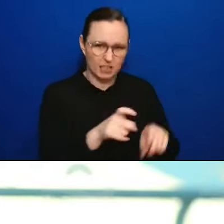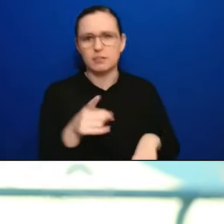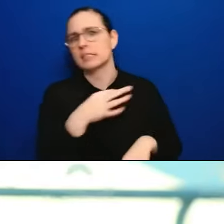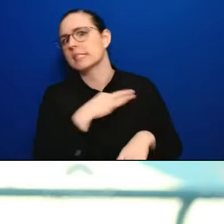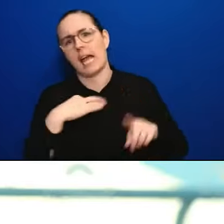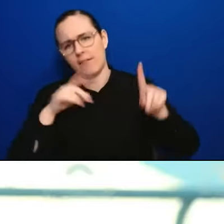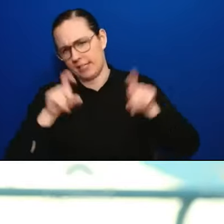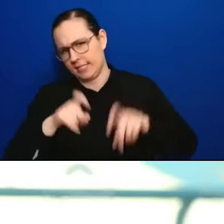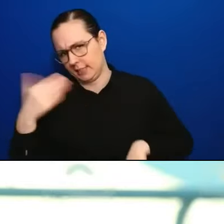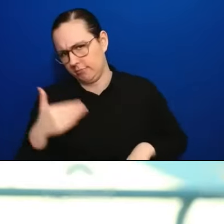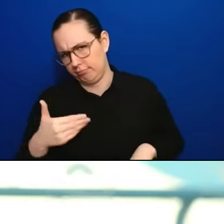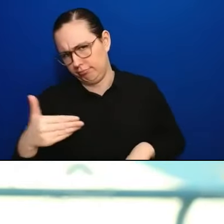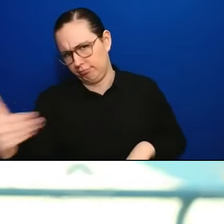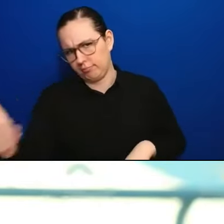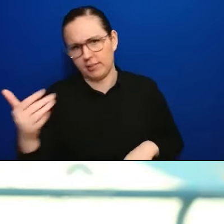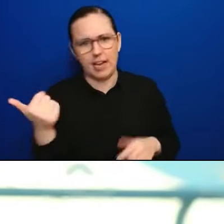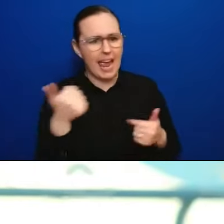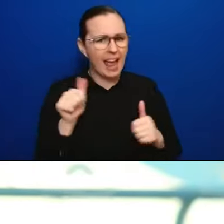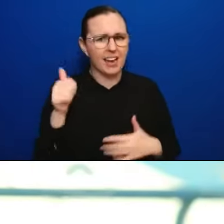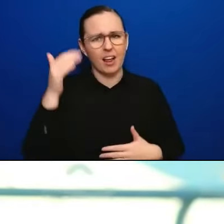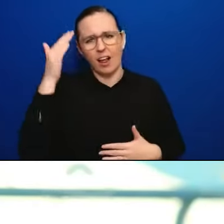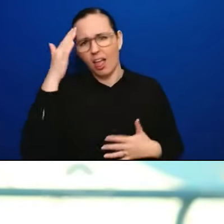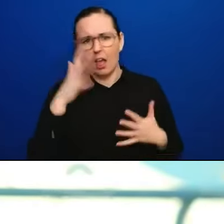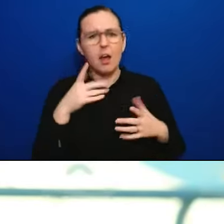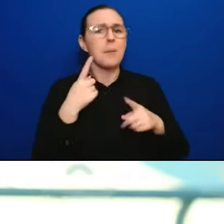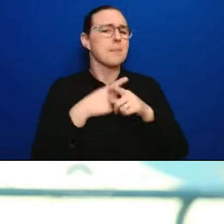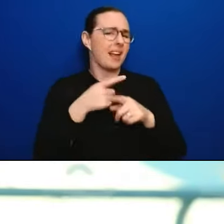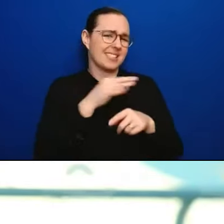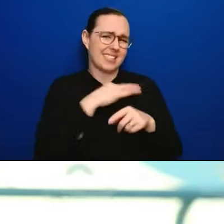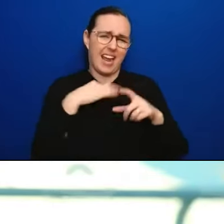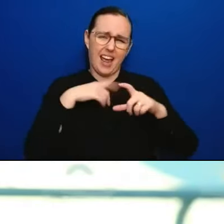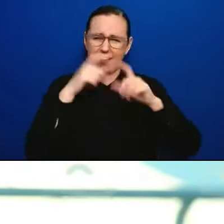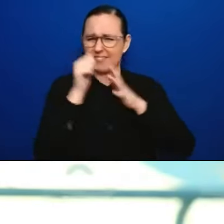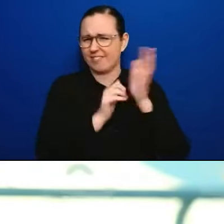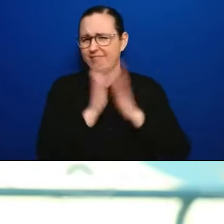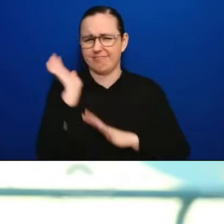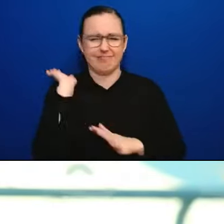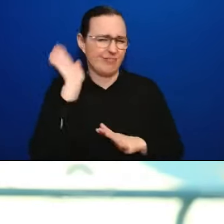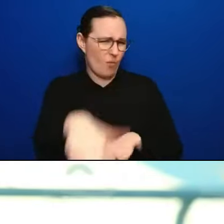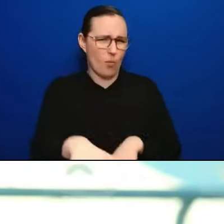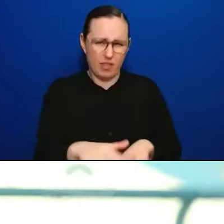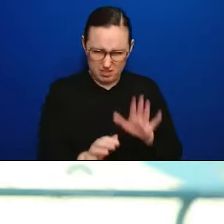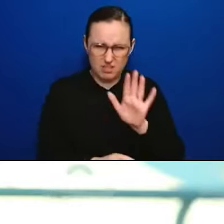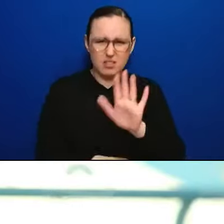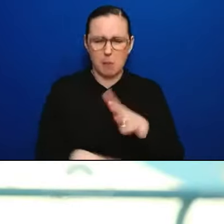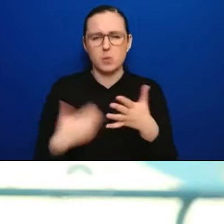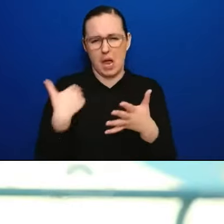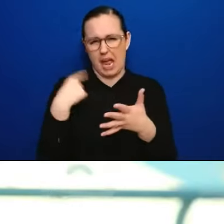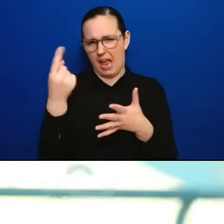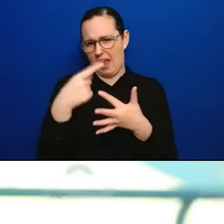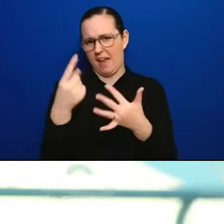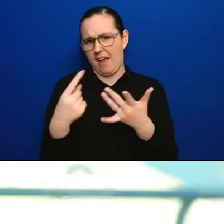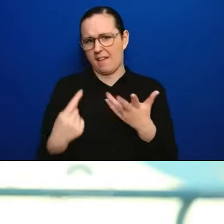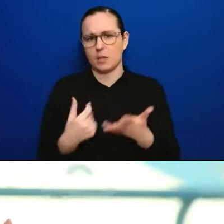your one person. You wear a mask. You're tested. Staff are tested regularly.